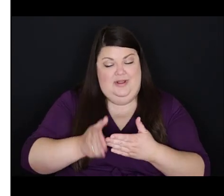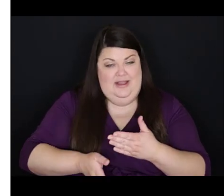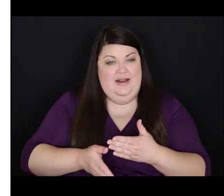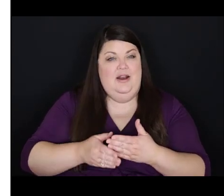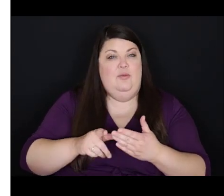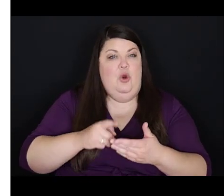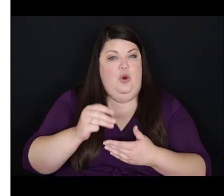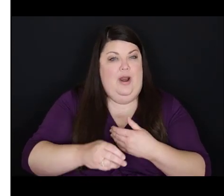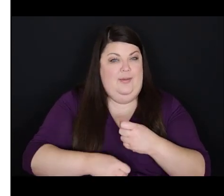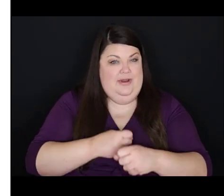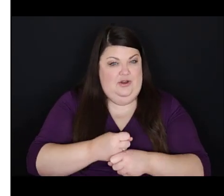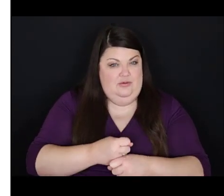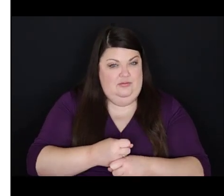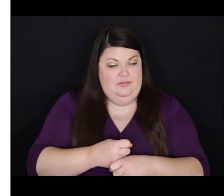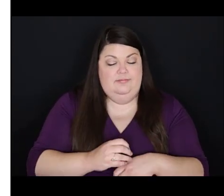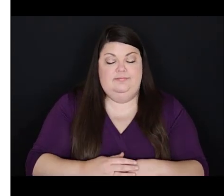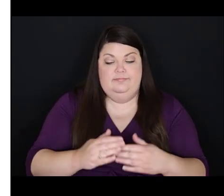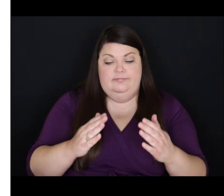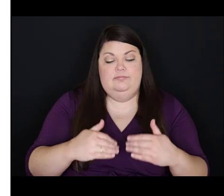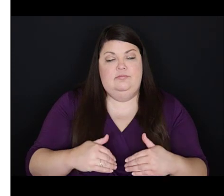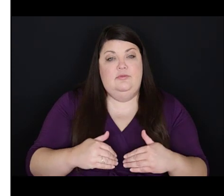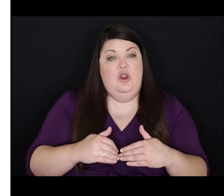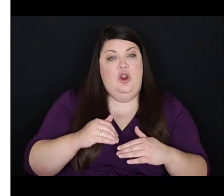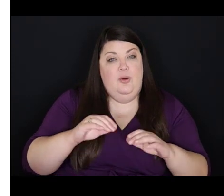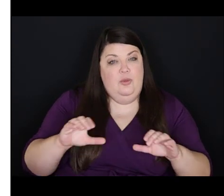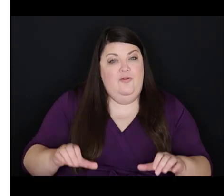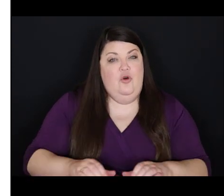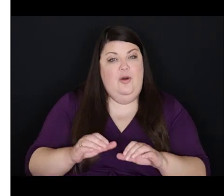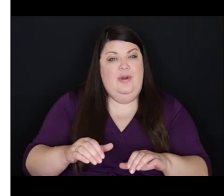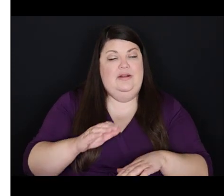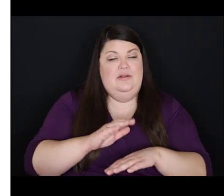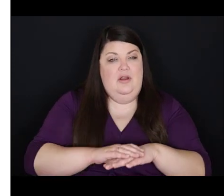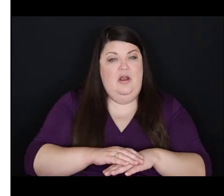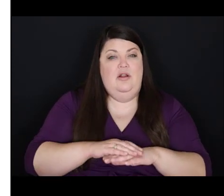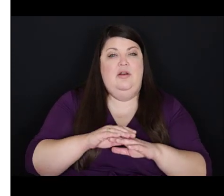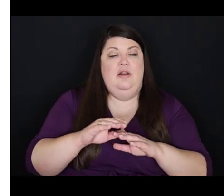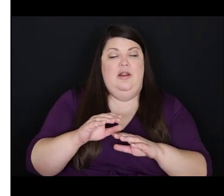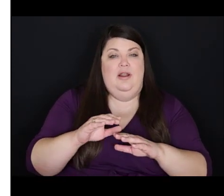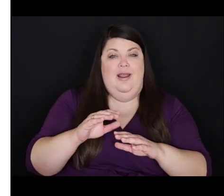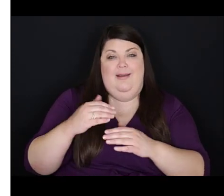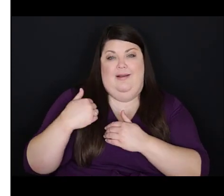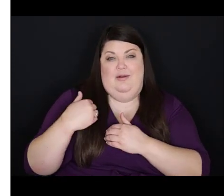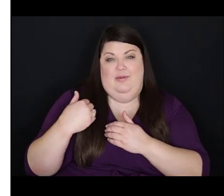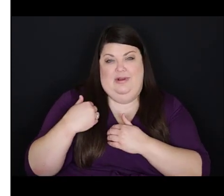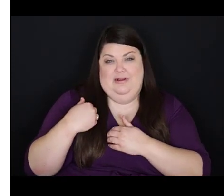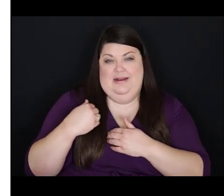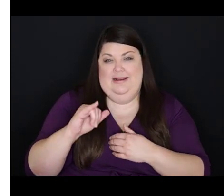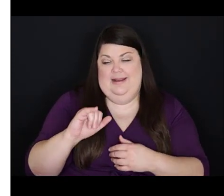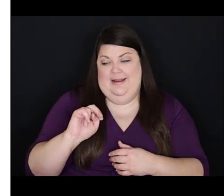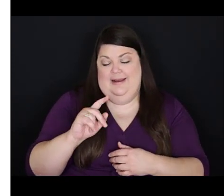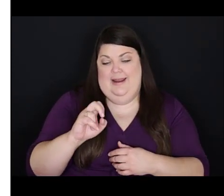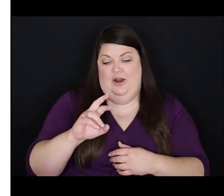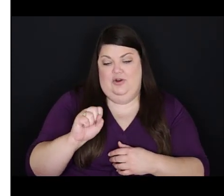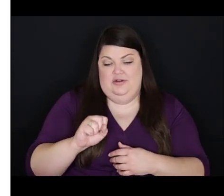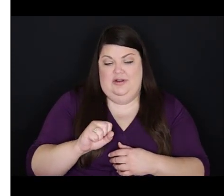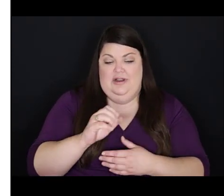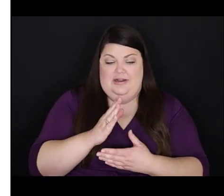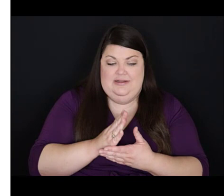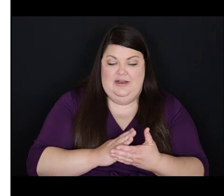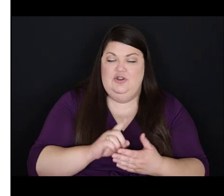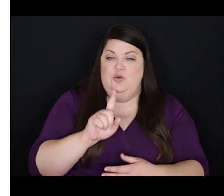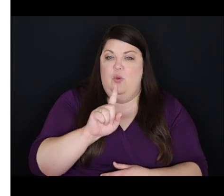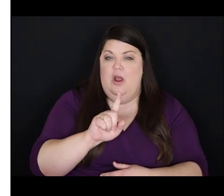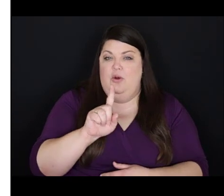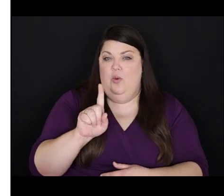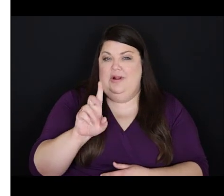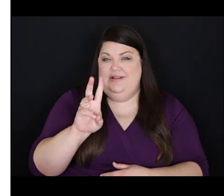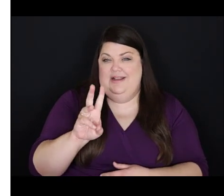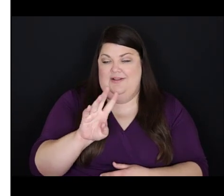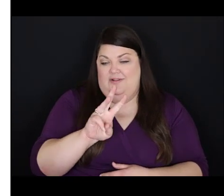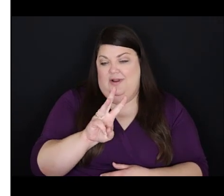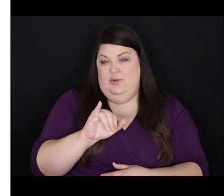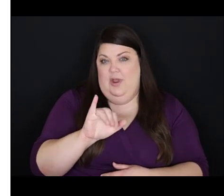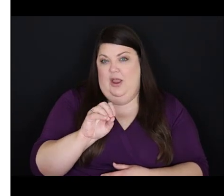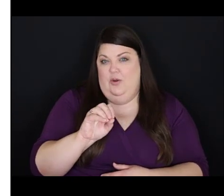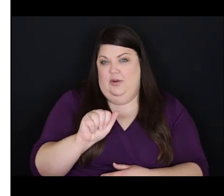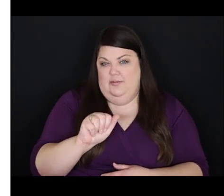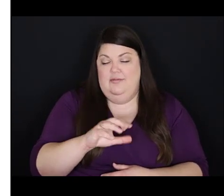Performance on Federal accountability indicators under Section 116 of WIOA; and the use of funds